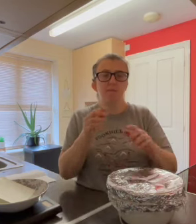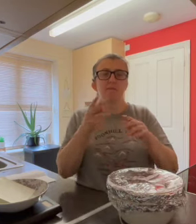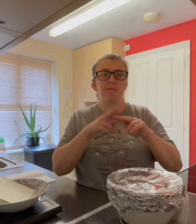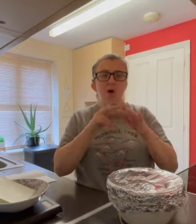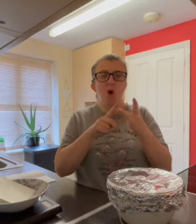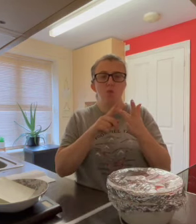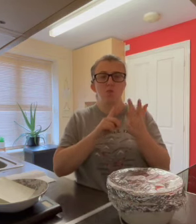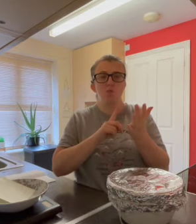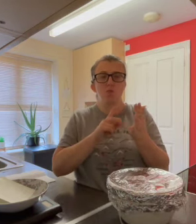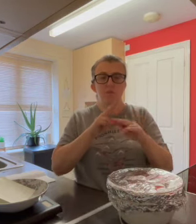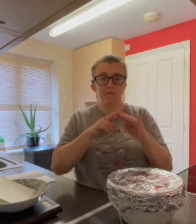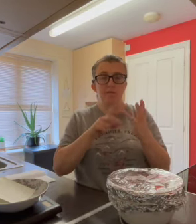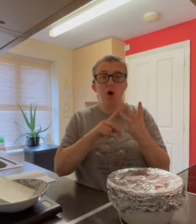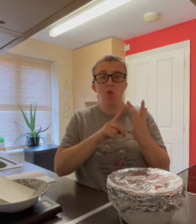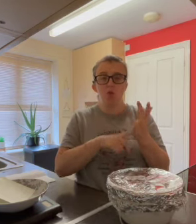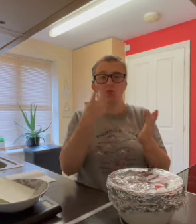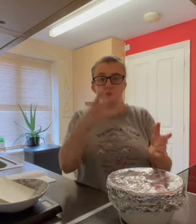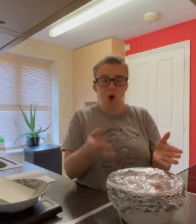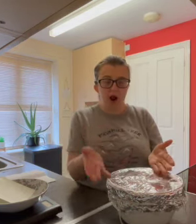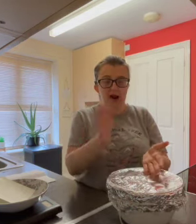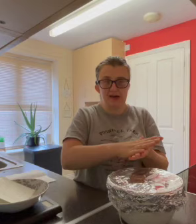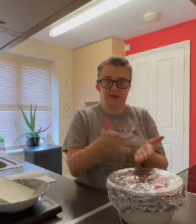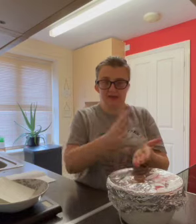and also use double foil.